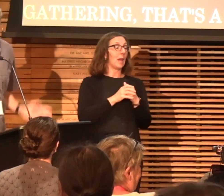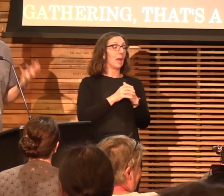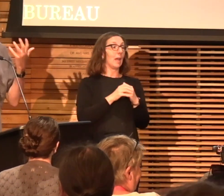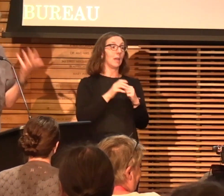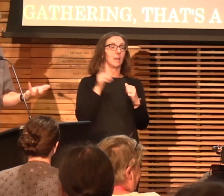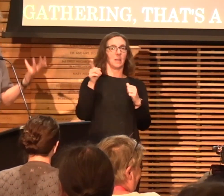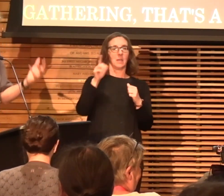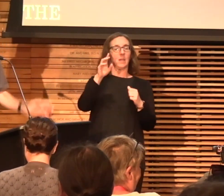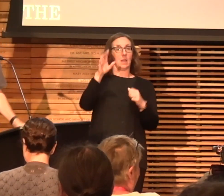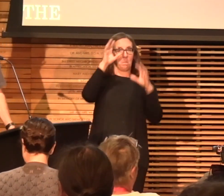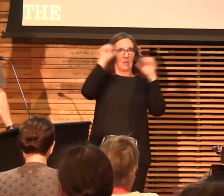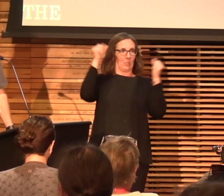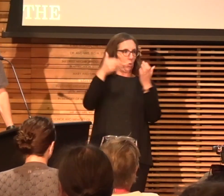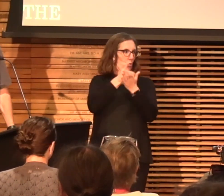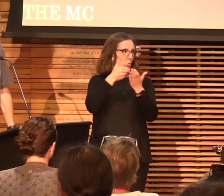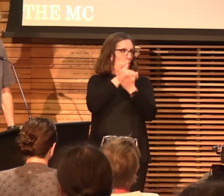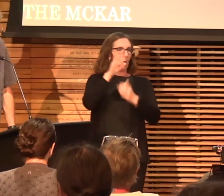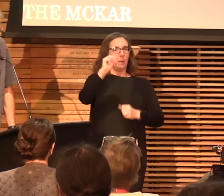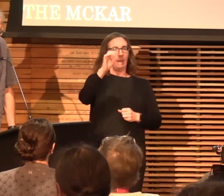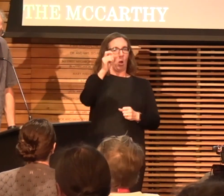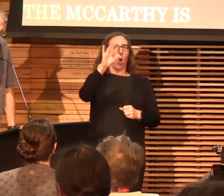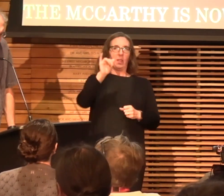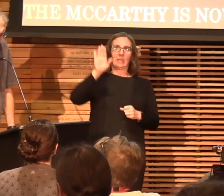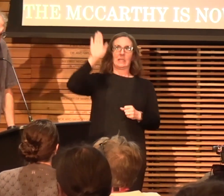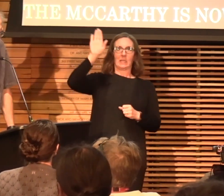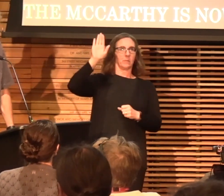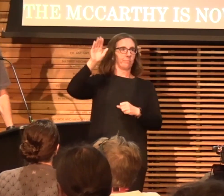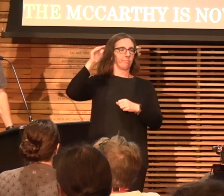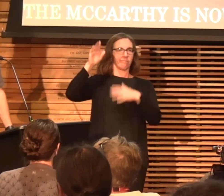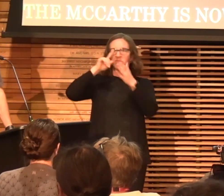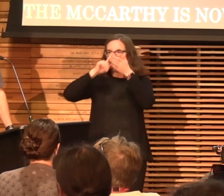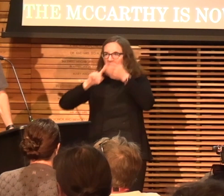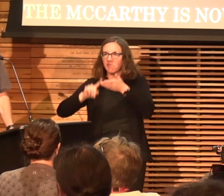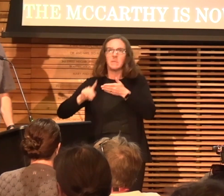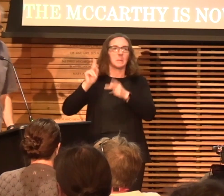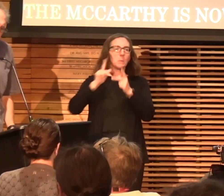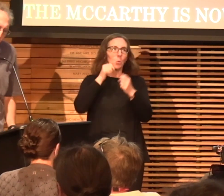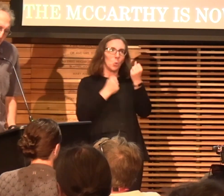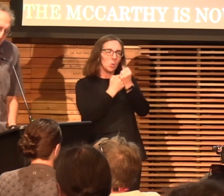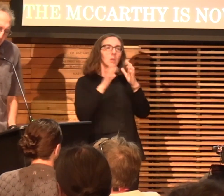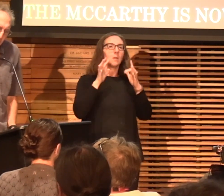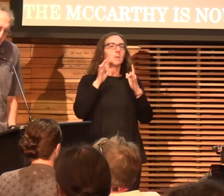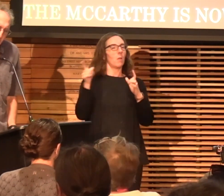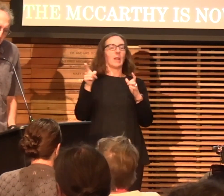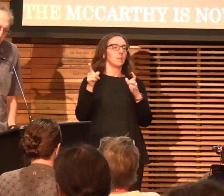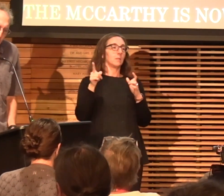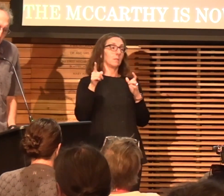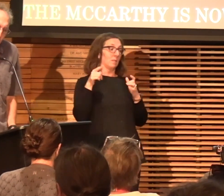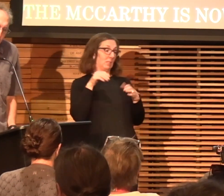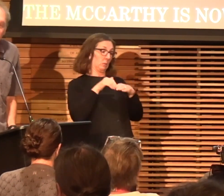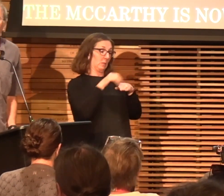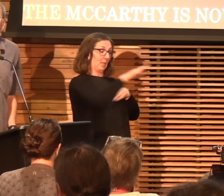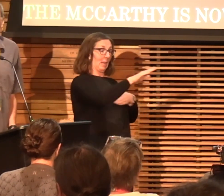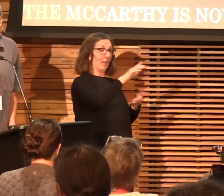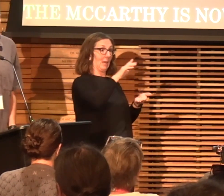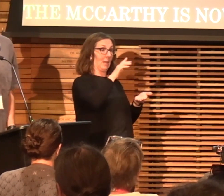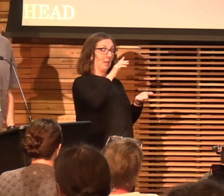McCarthy's now doing his thing. And the head of the AFB